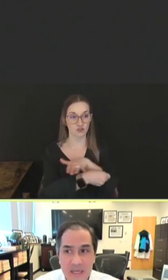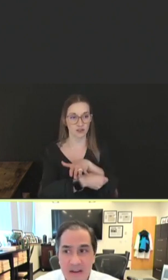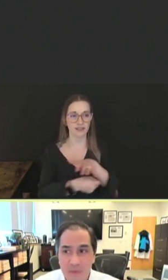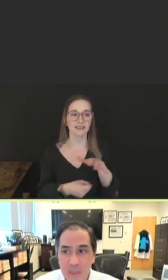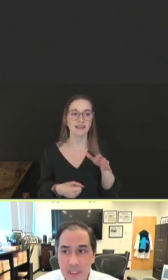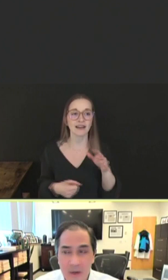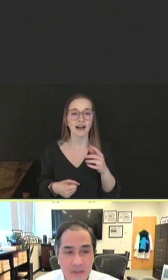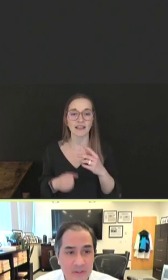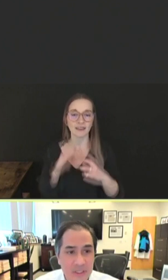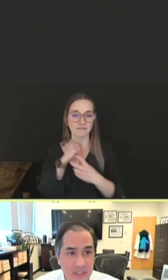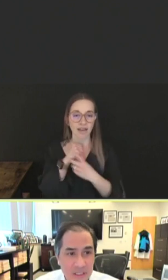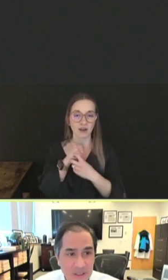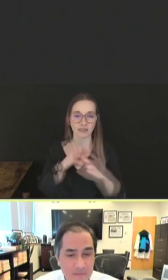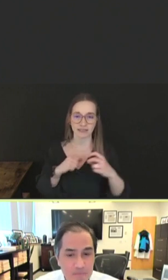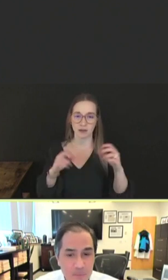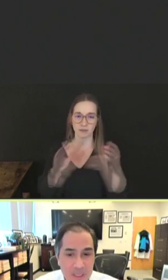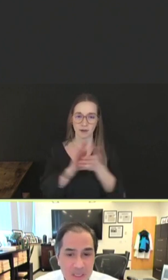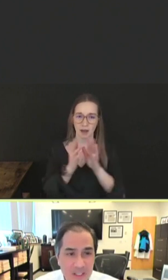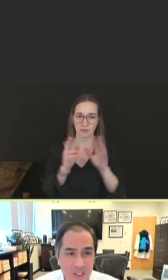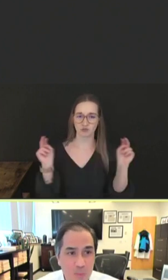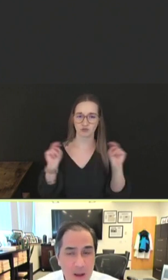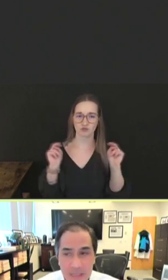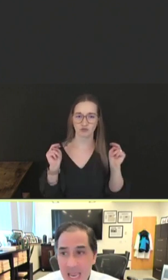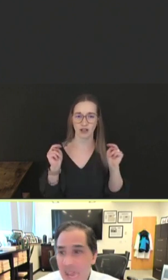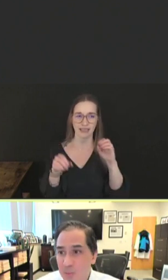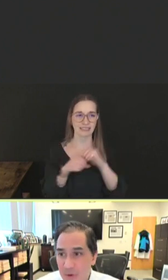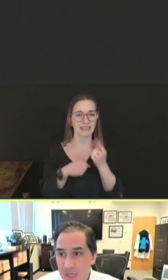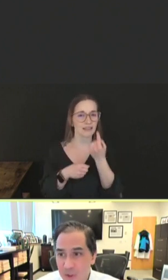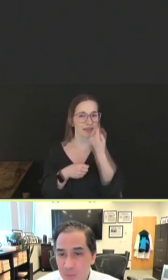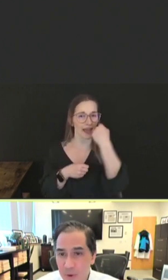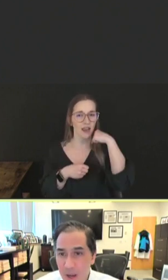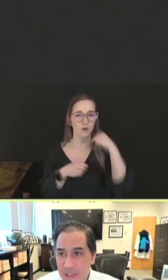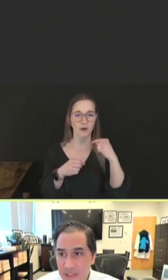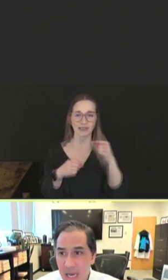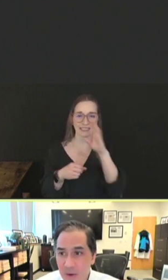and never really causes disease. This is probably aspirational, probably does not